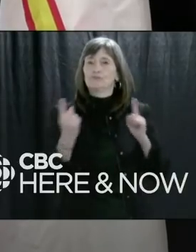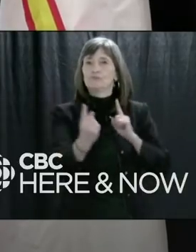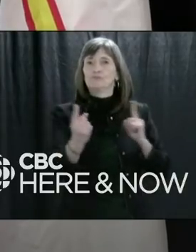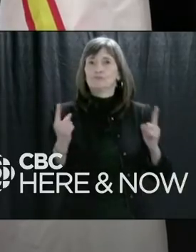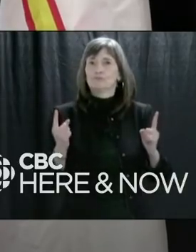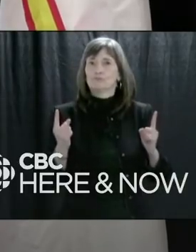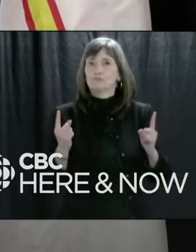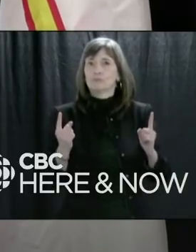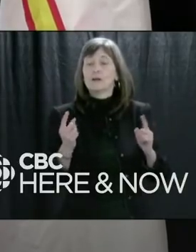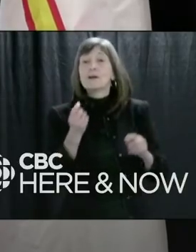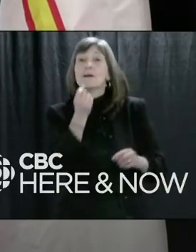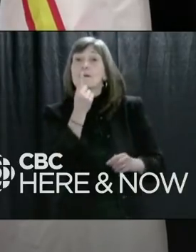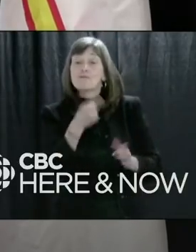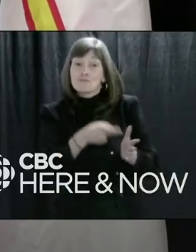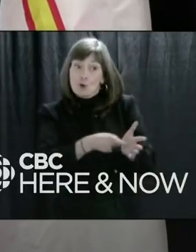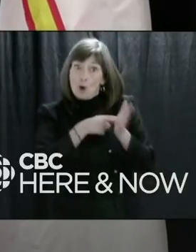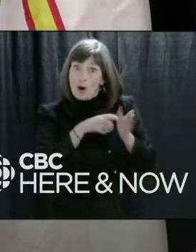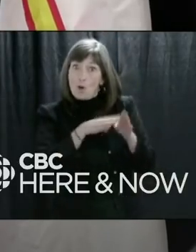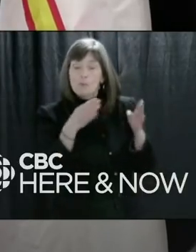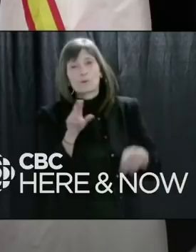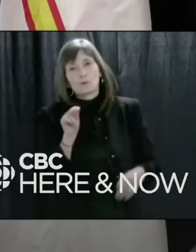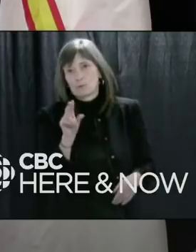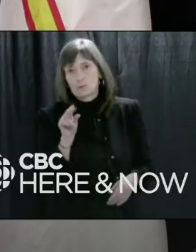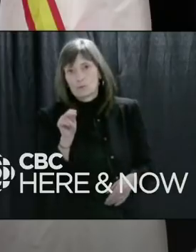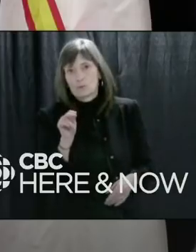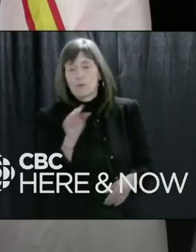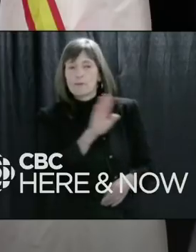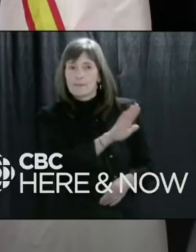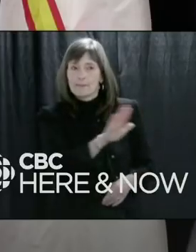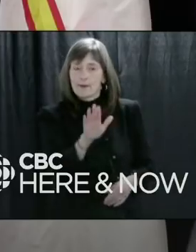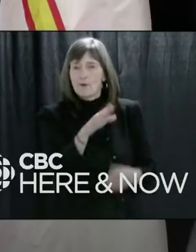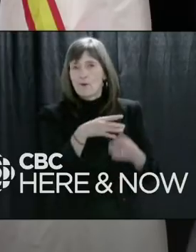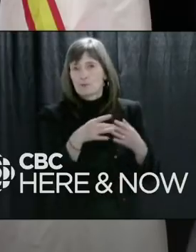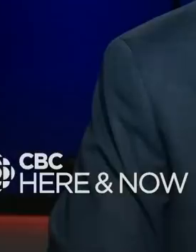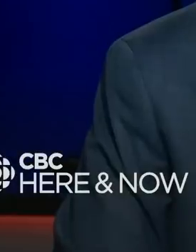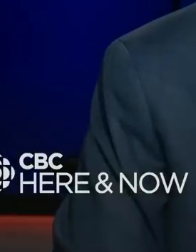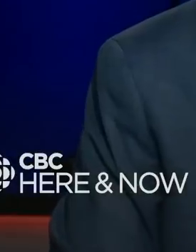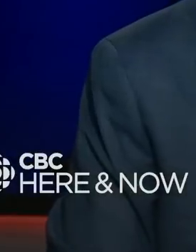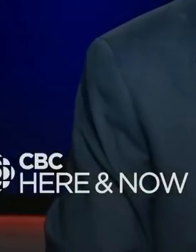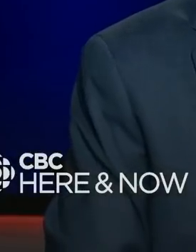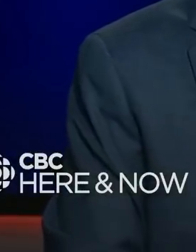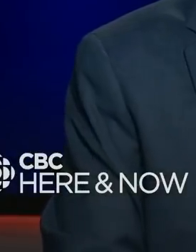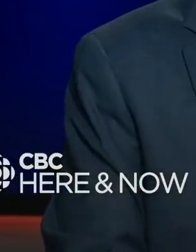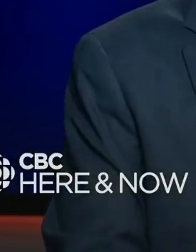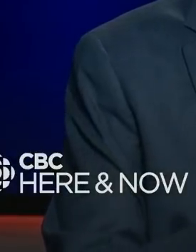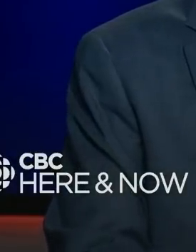DISTANCING. IT'S AN OPTION FOR BUSINESSES TO